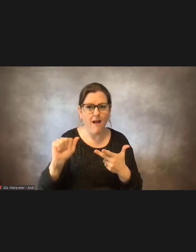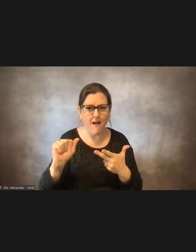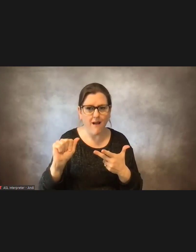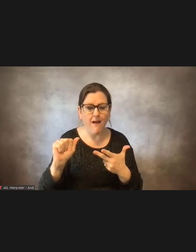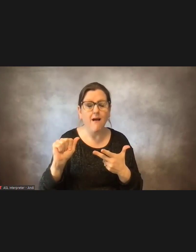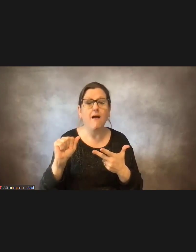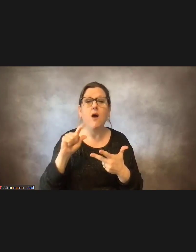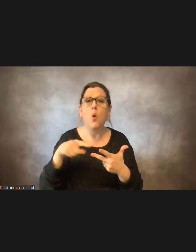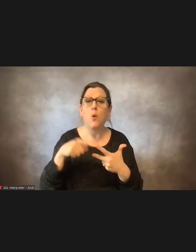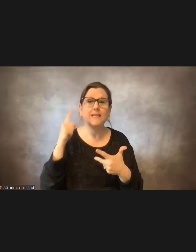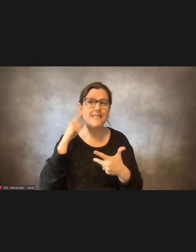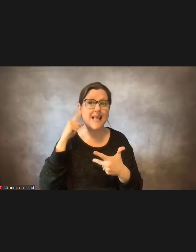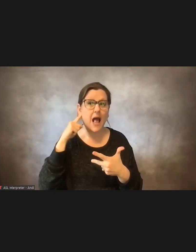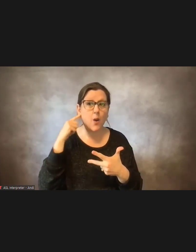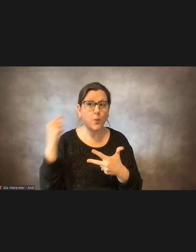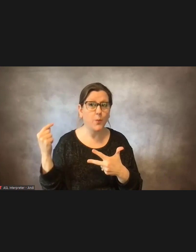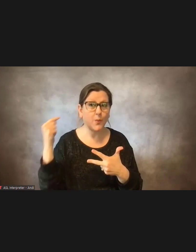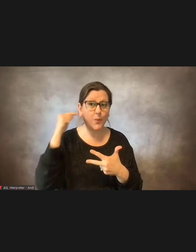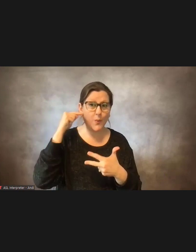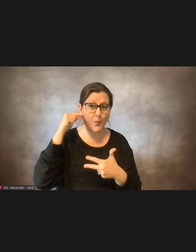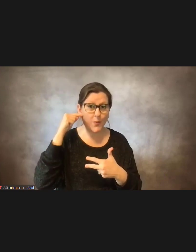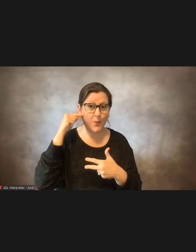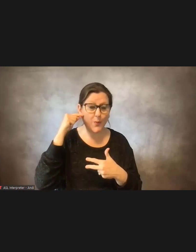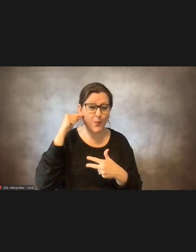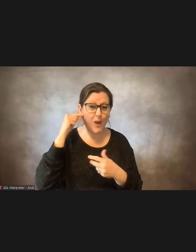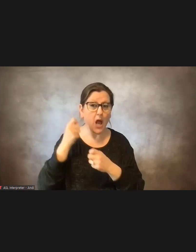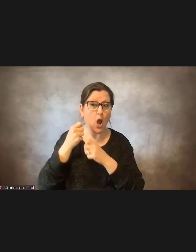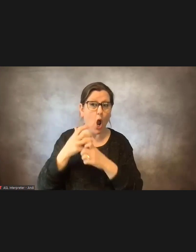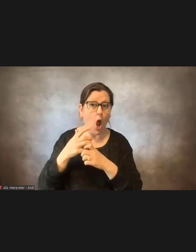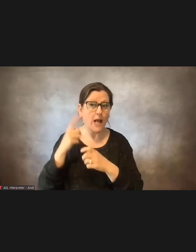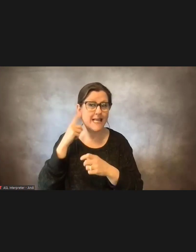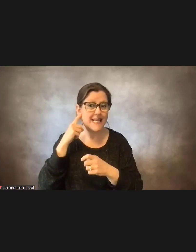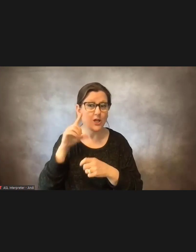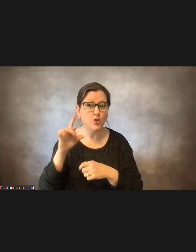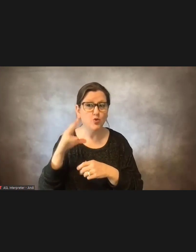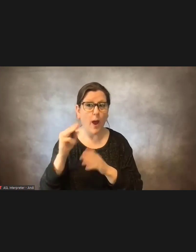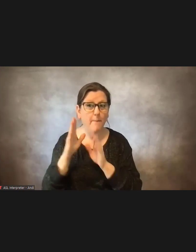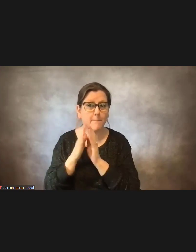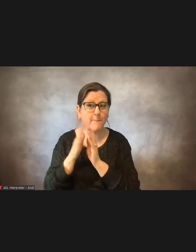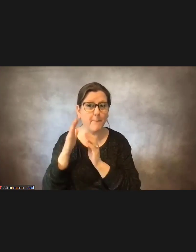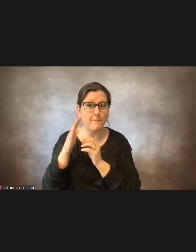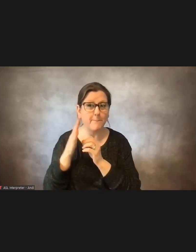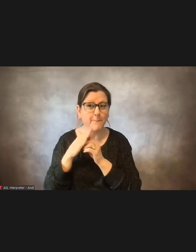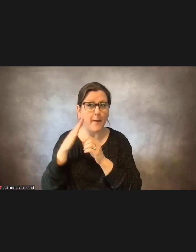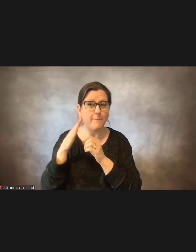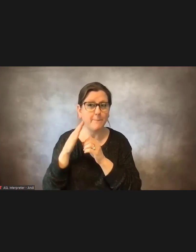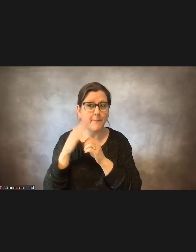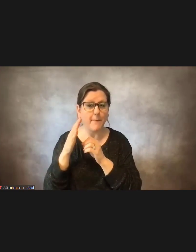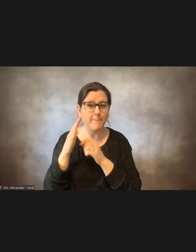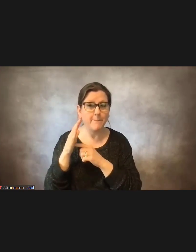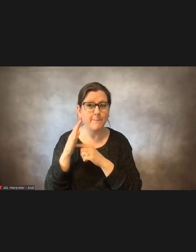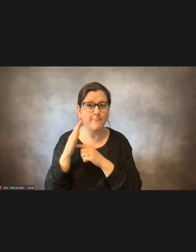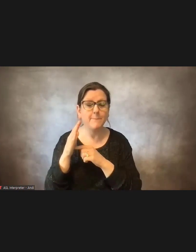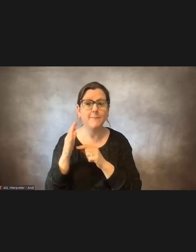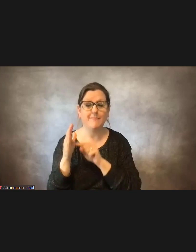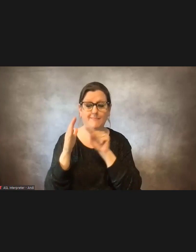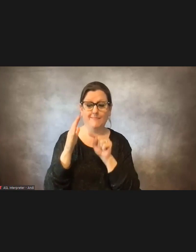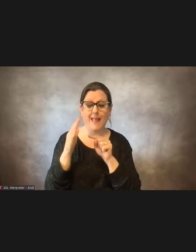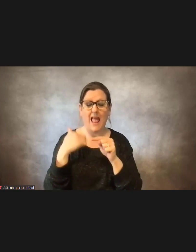So, when sound enters the outer ear, it causes the ear drum to vibrate, which then moves three small bones in the middle ear, and